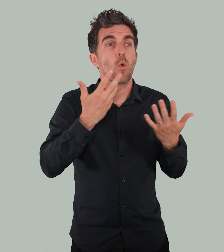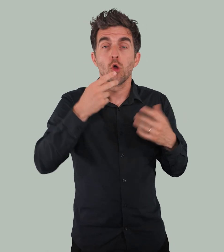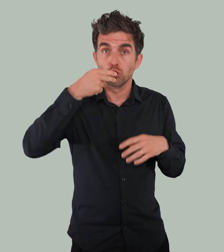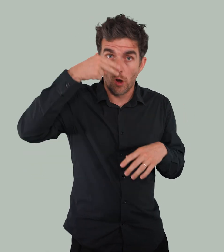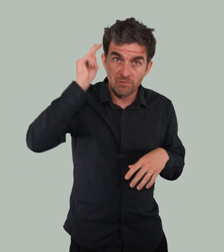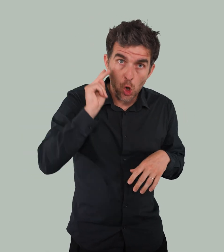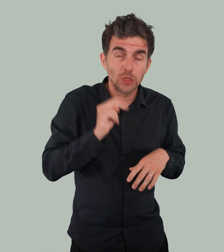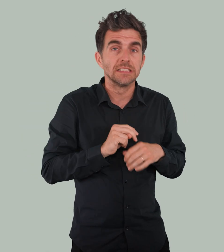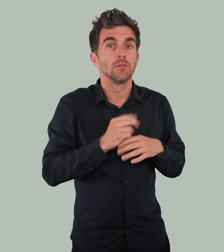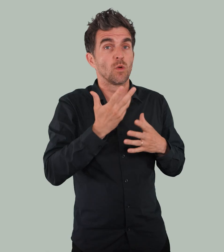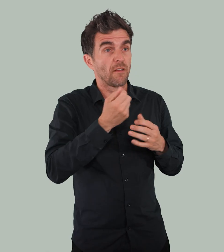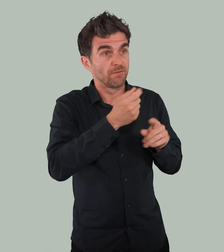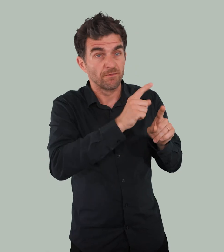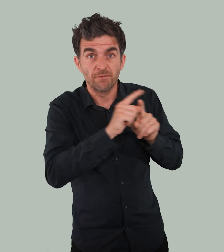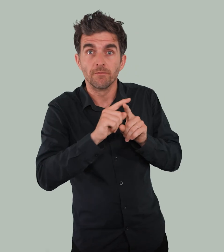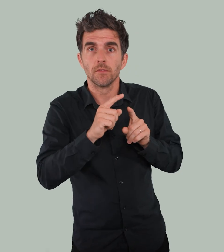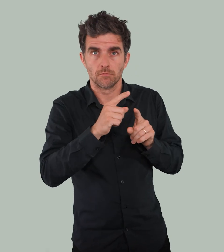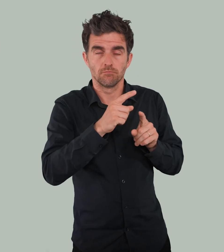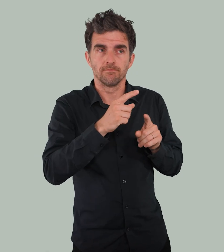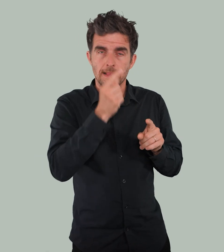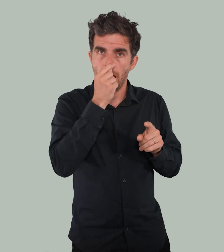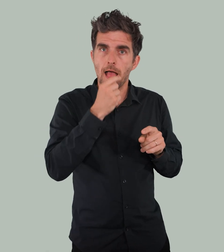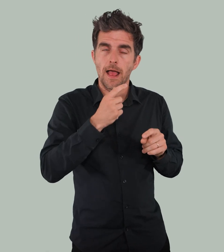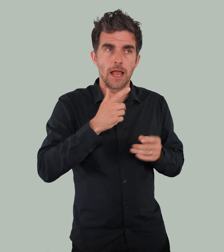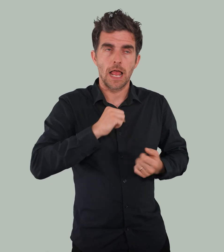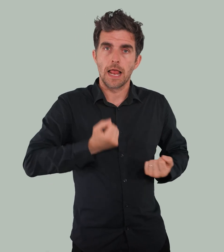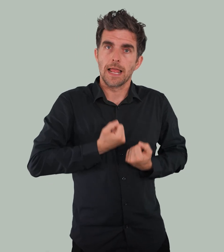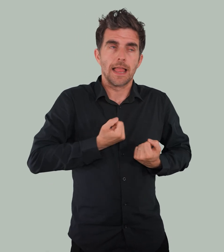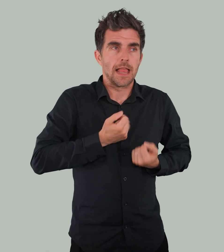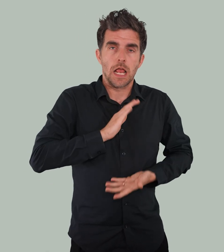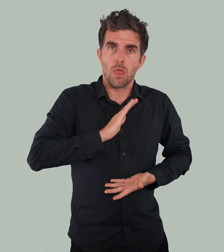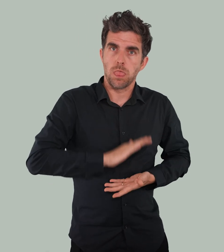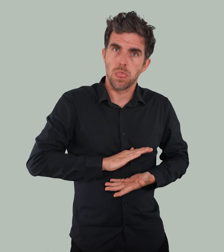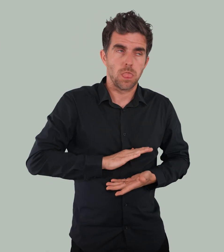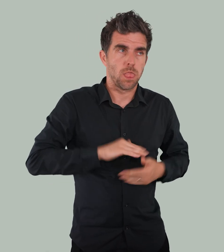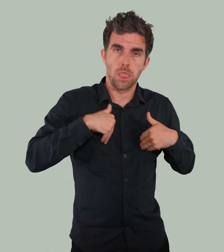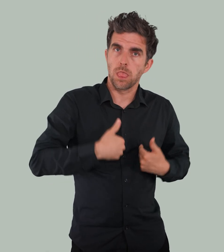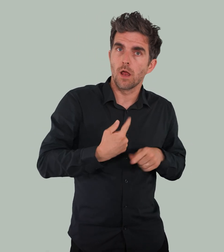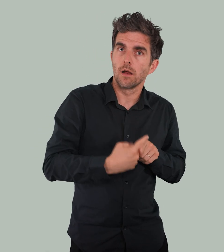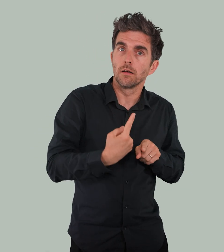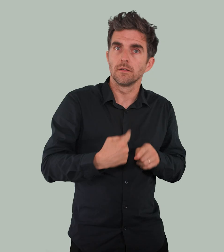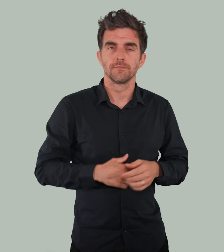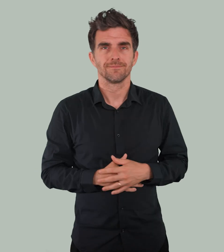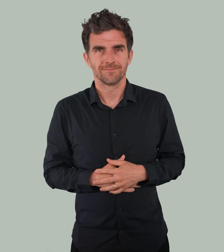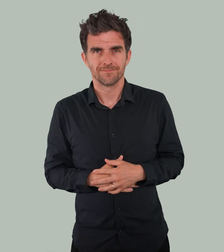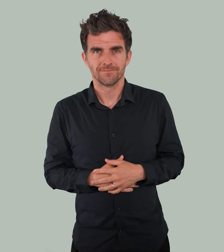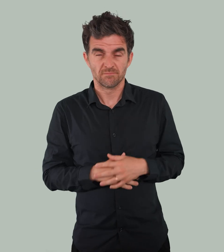neurodivergence, or conditions that affect energy levels.